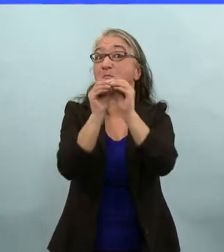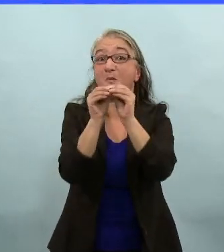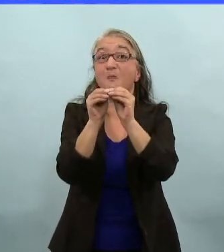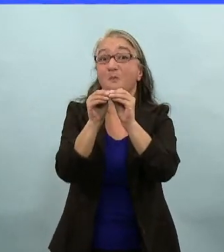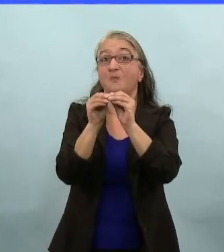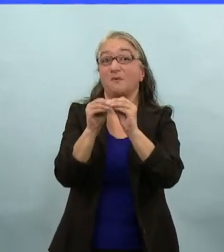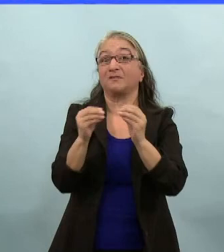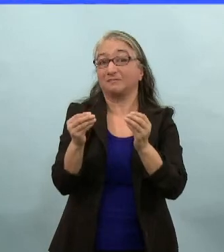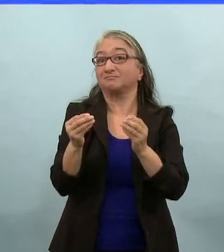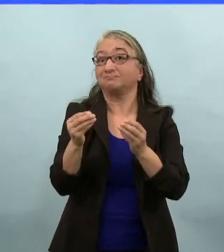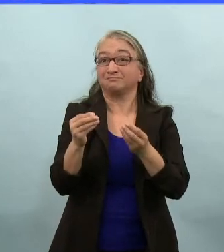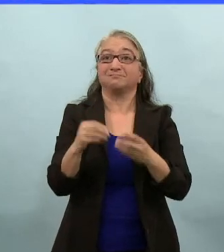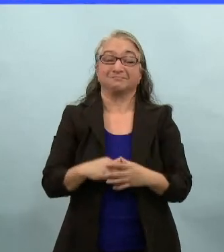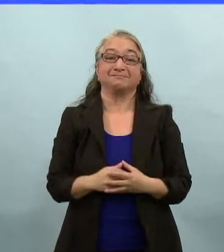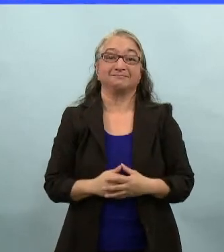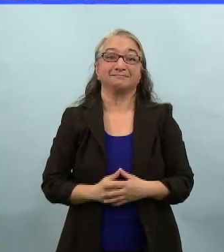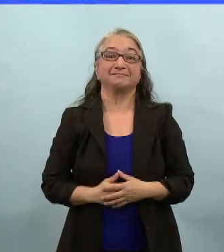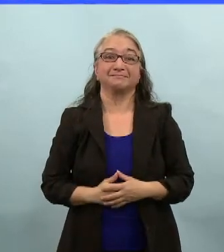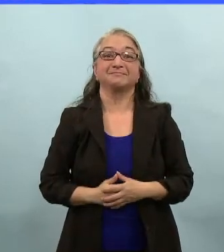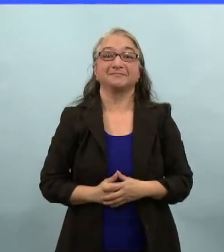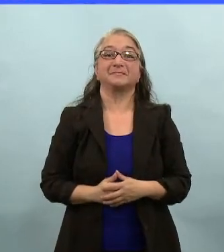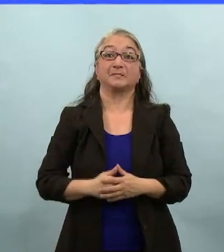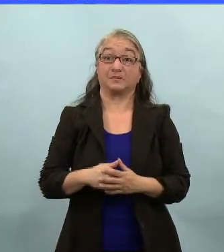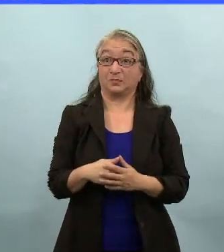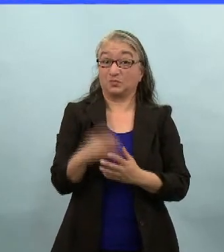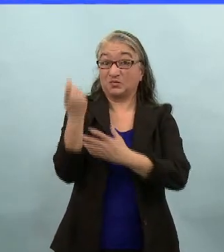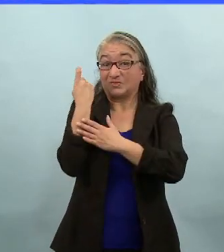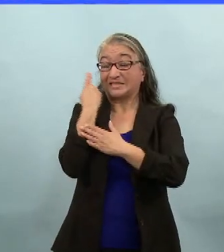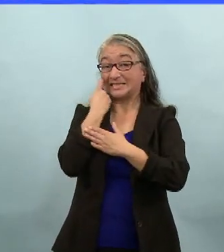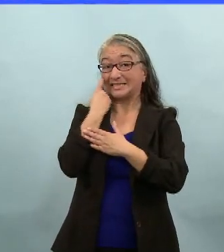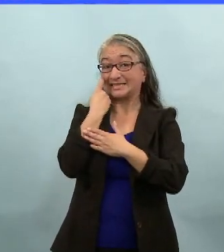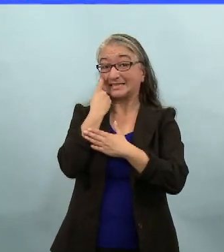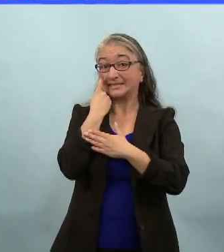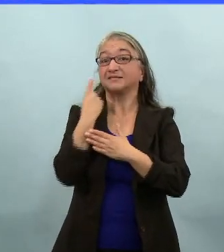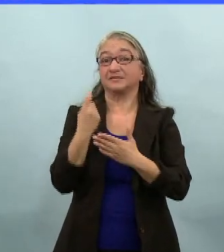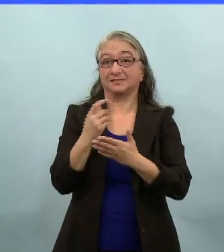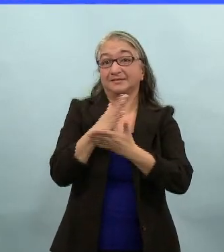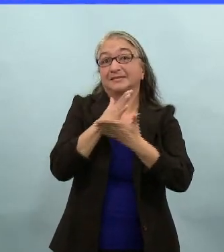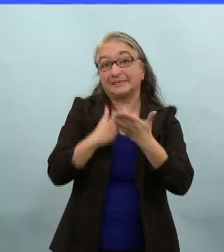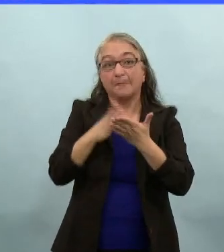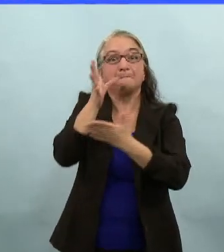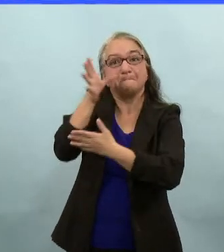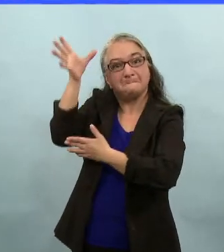recently i have also been hearing from parents who are concerned about the recommended timing